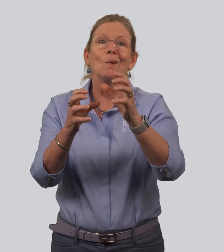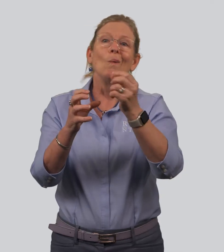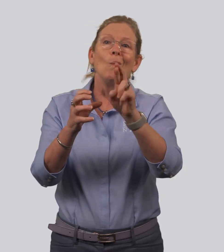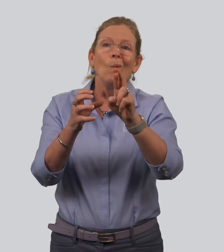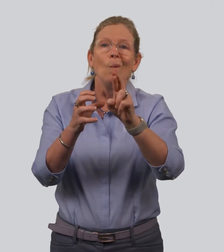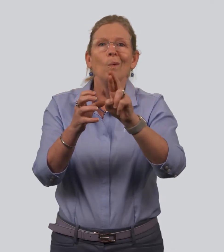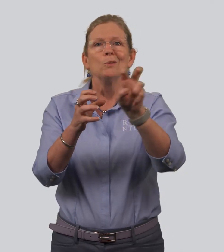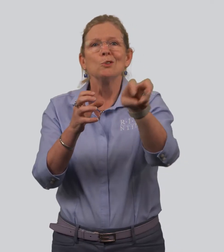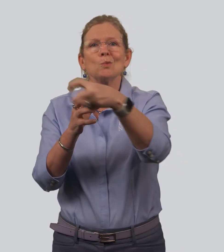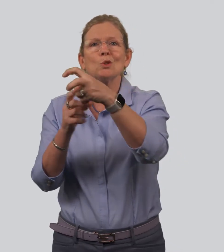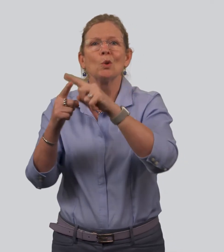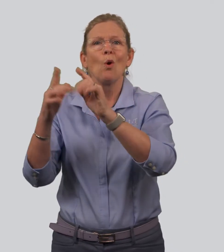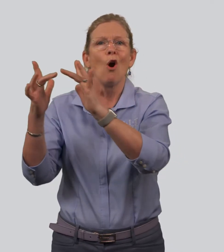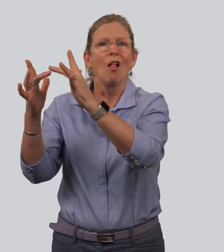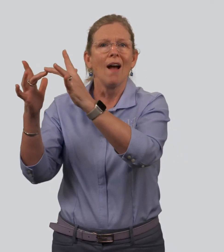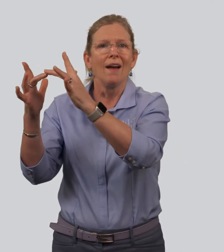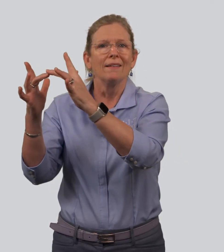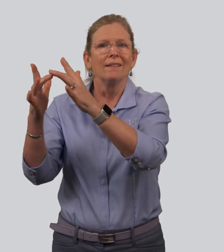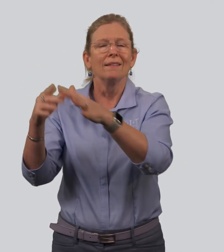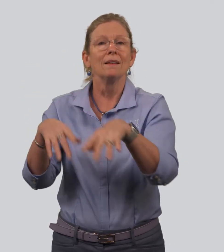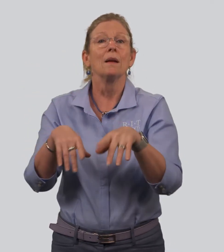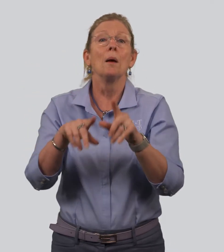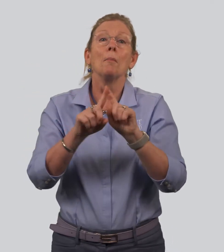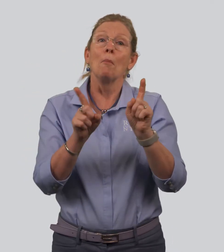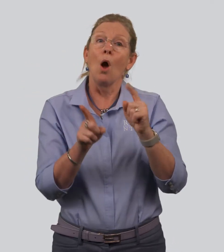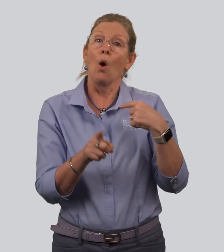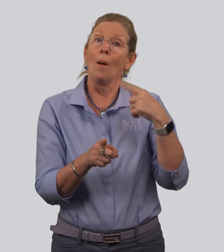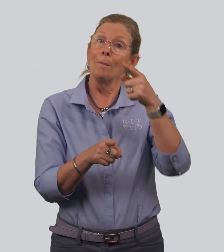or are starting online.